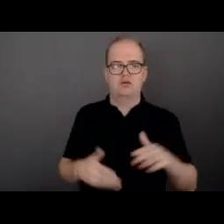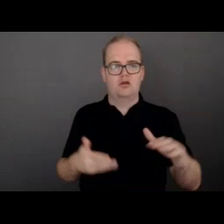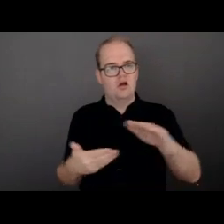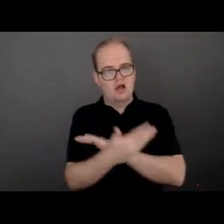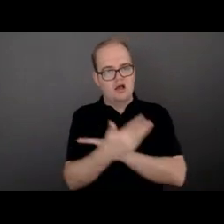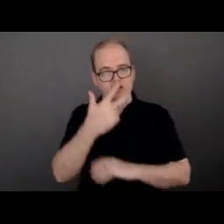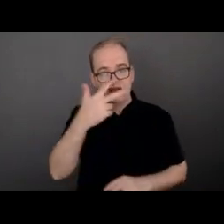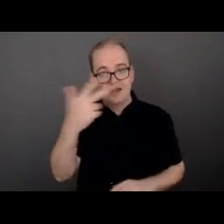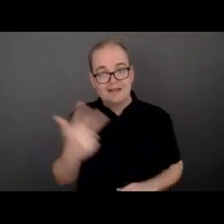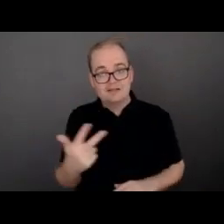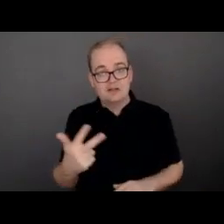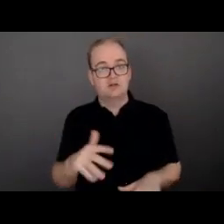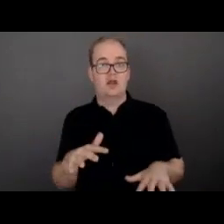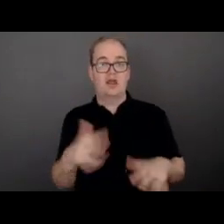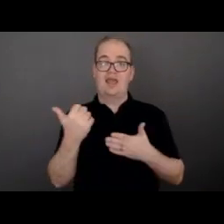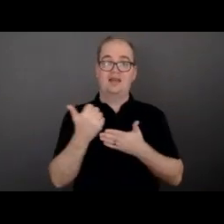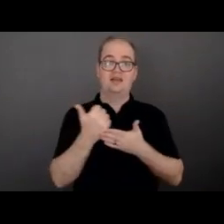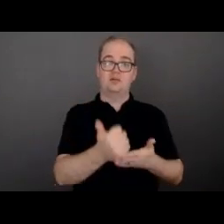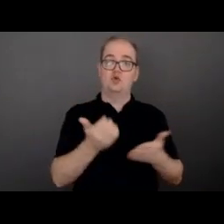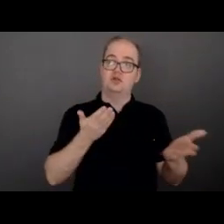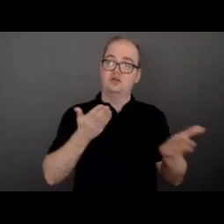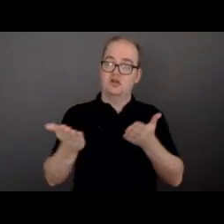Are there any support services that they could be referred to?